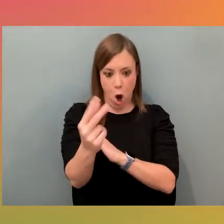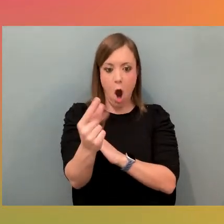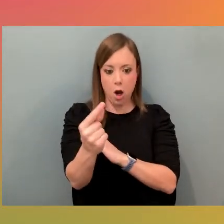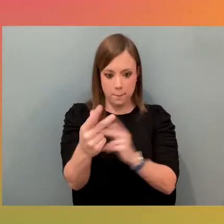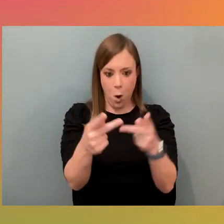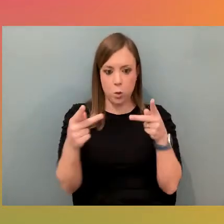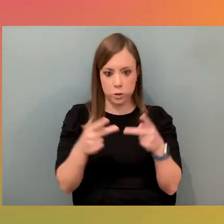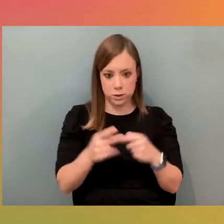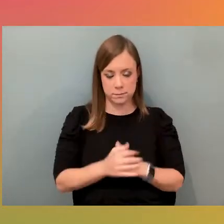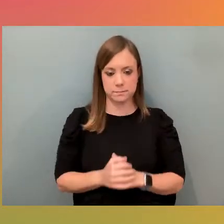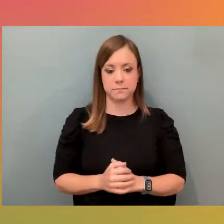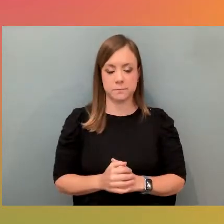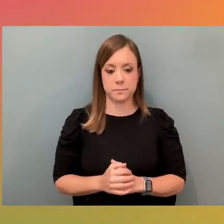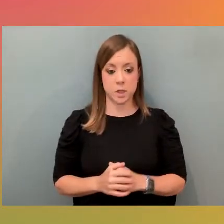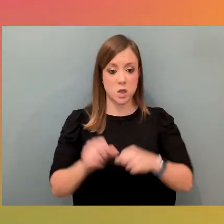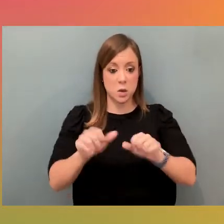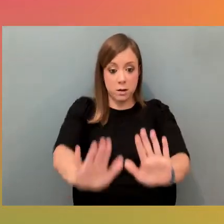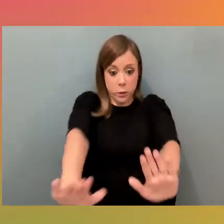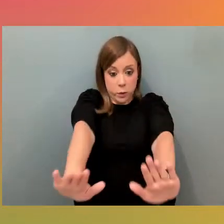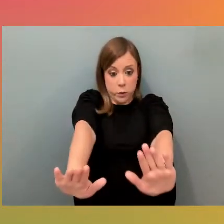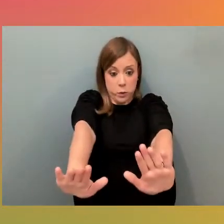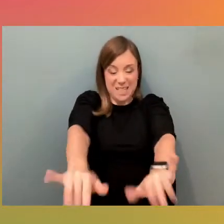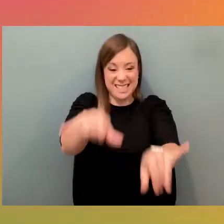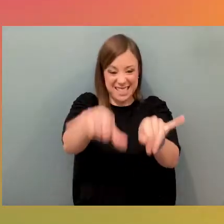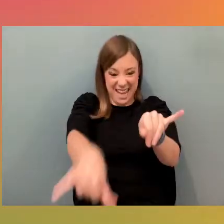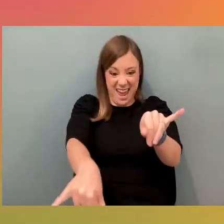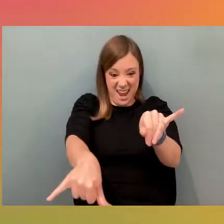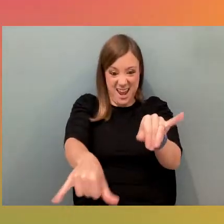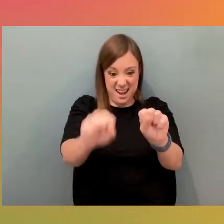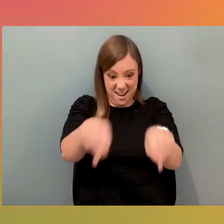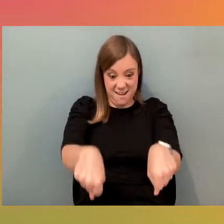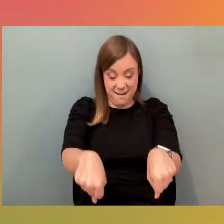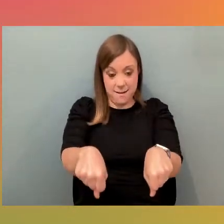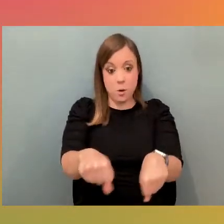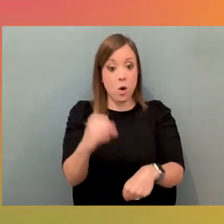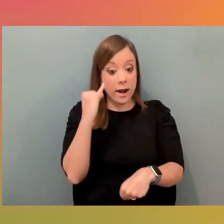THE MAT. BEND YOUR KNEE. STEP INTO A DOWNWARD FACING